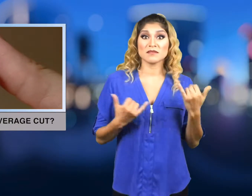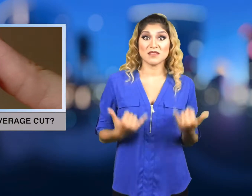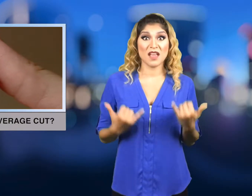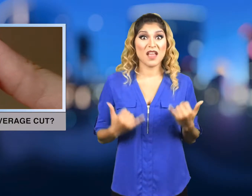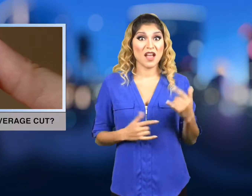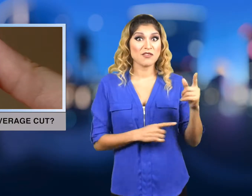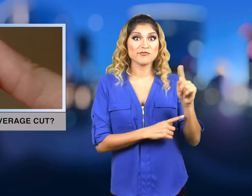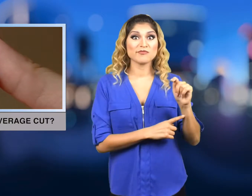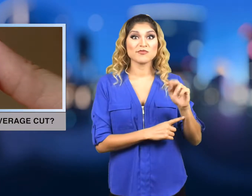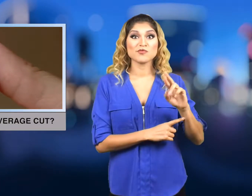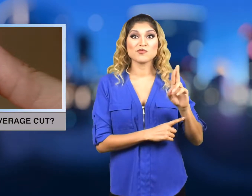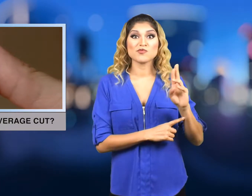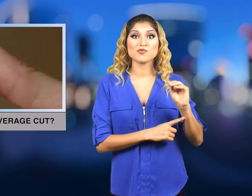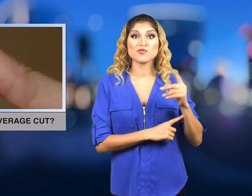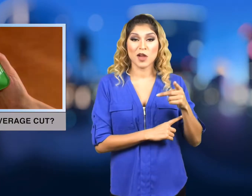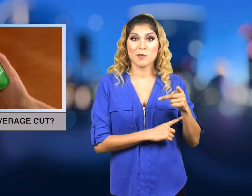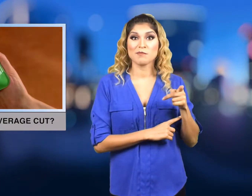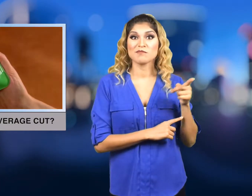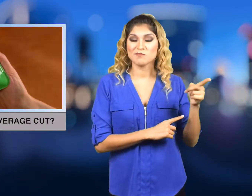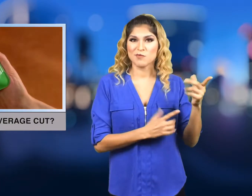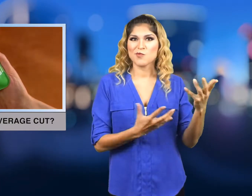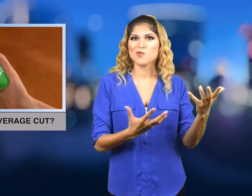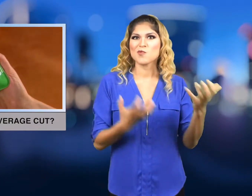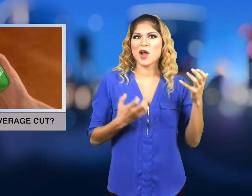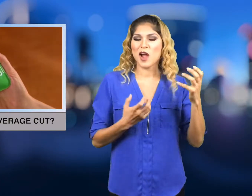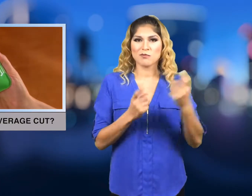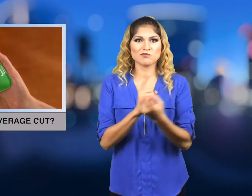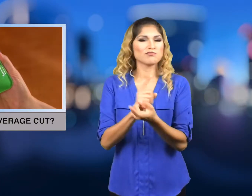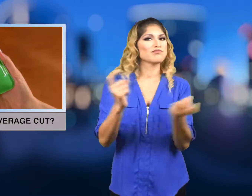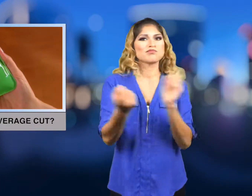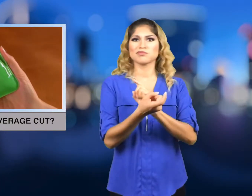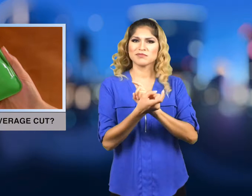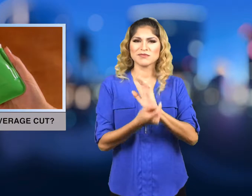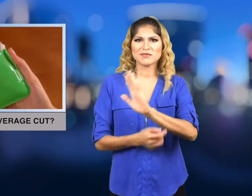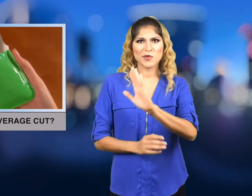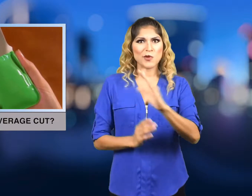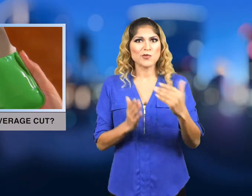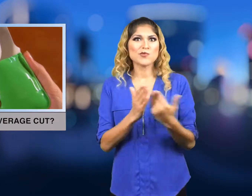Now President Trump wants to change that